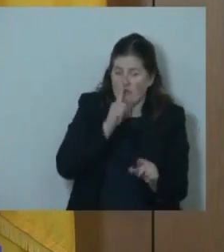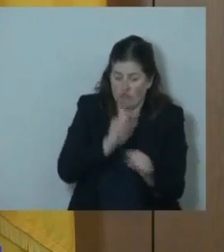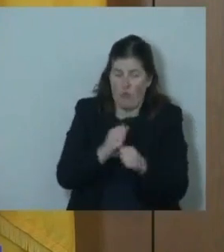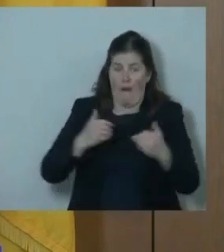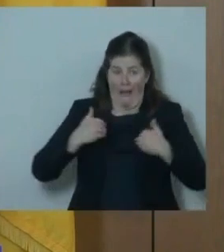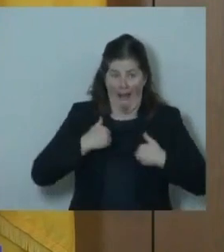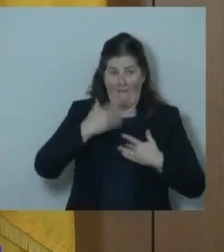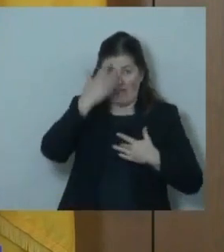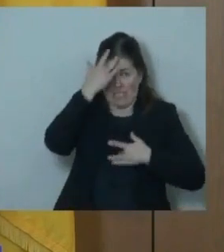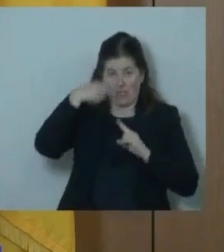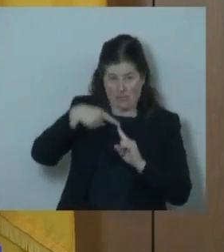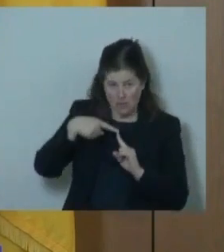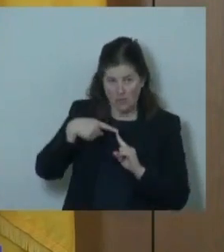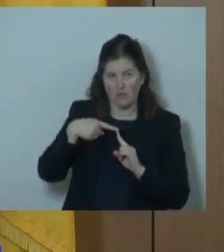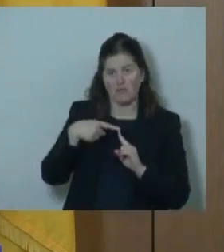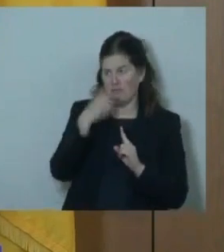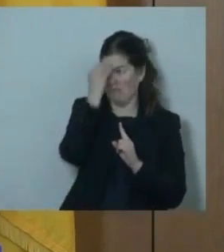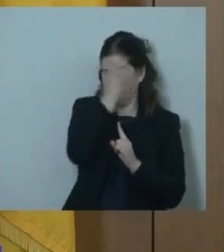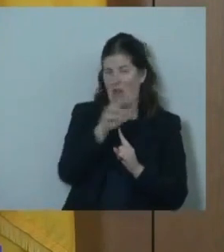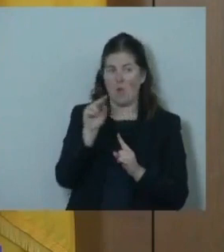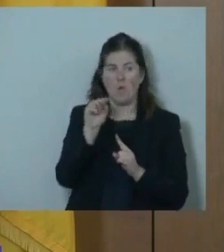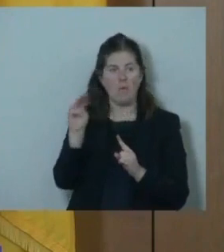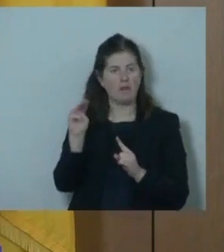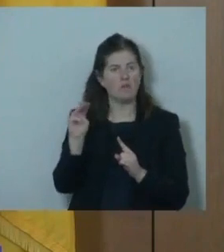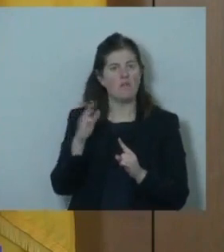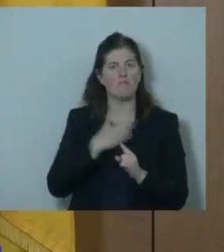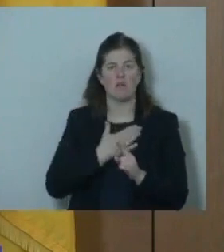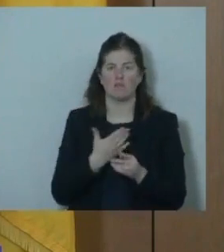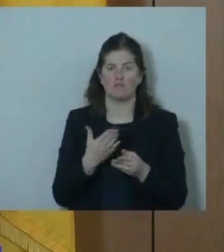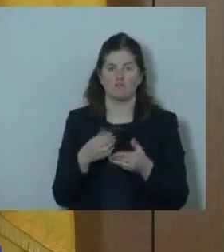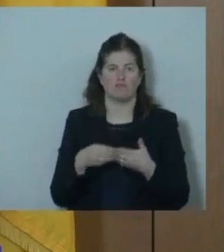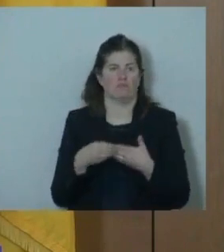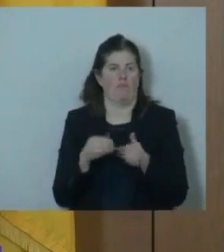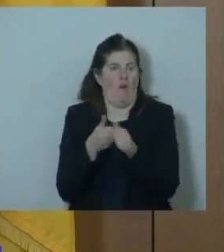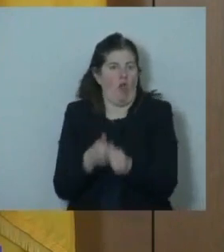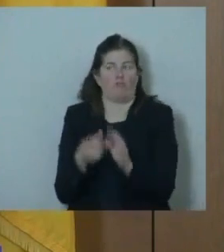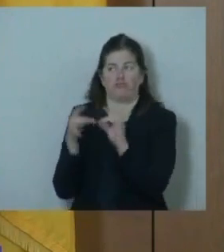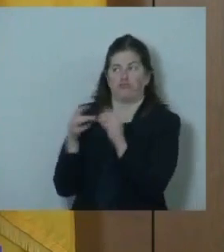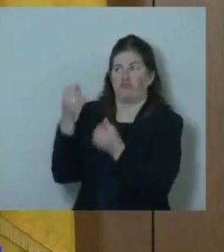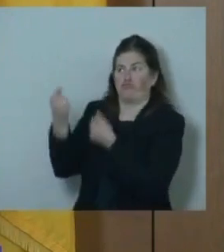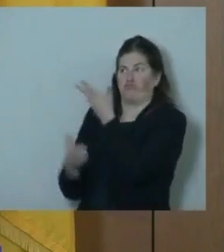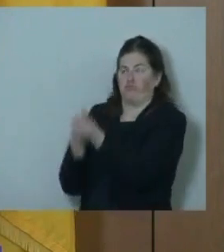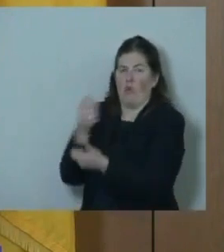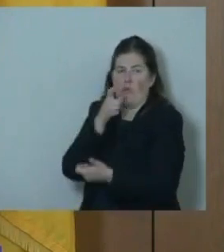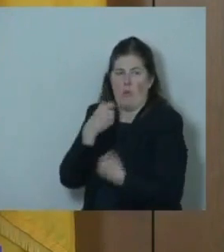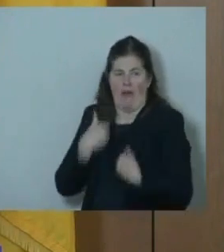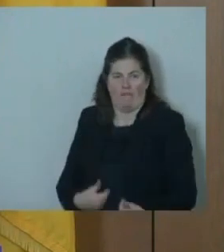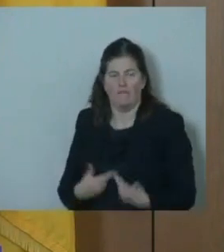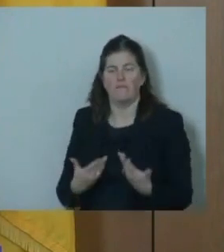IT’S A REALLY ARDUOUS EFFORT. WE DO IT EVERY SINGLE DAY FOR EVERY SINGLE PERSON WHO TEST POSITIVE.